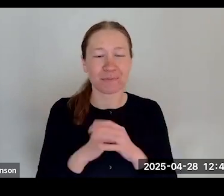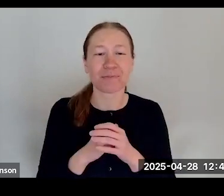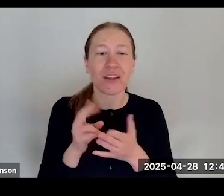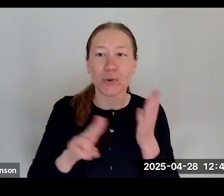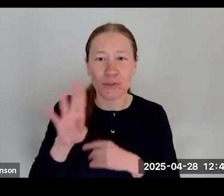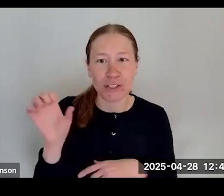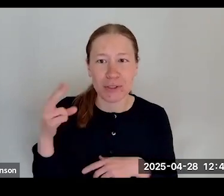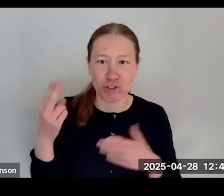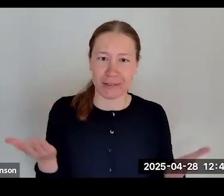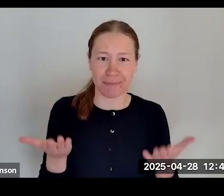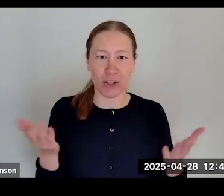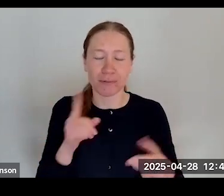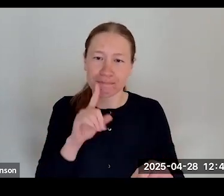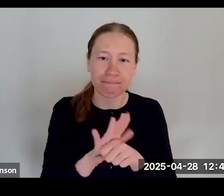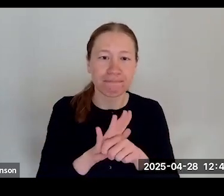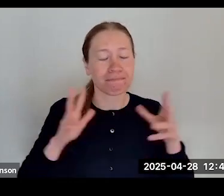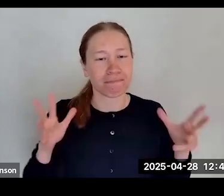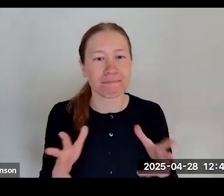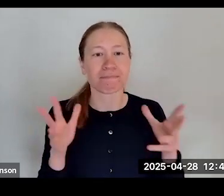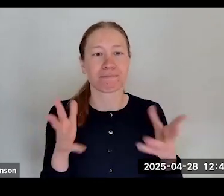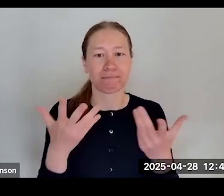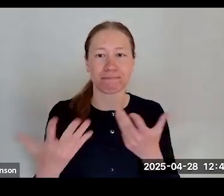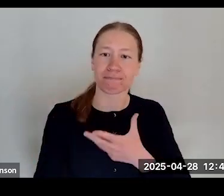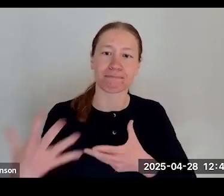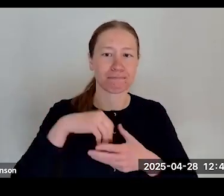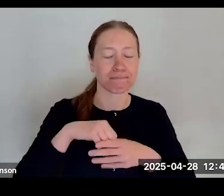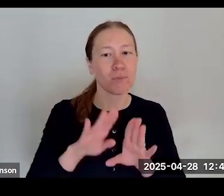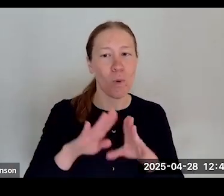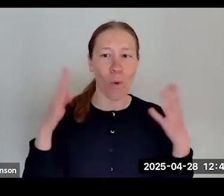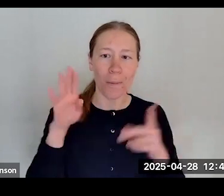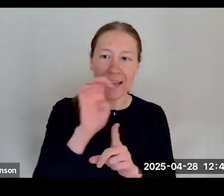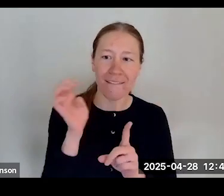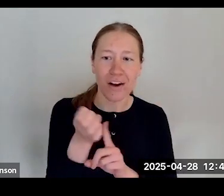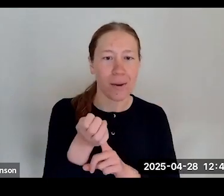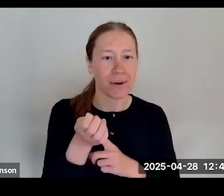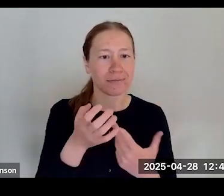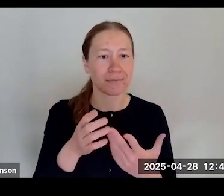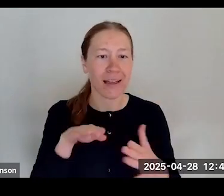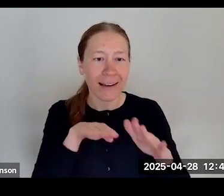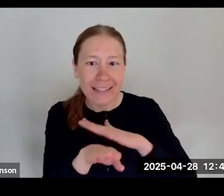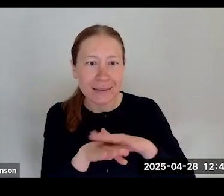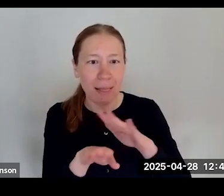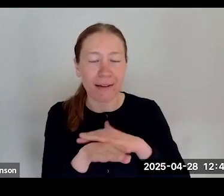of Michigan is committed to fostering an inclusive environment where accessibility in the needs of individuals